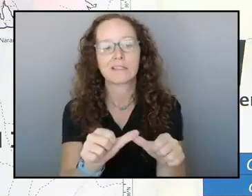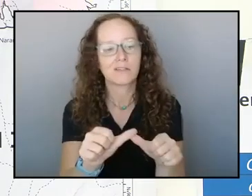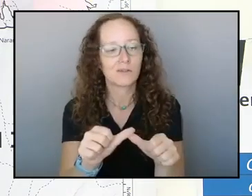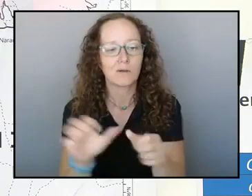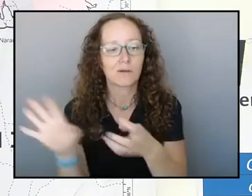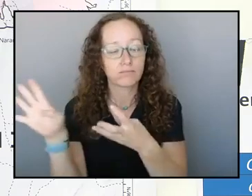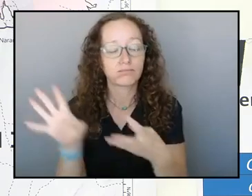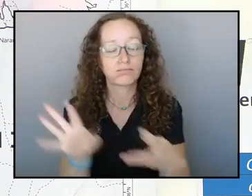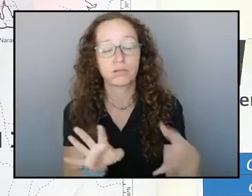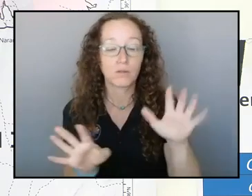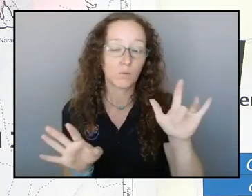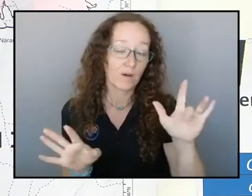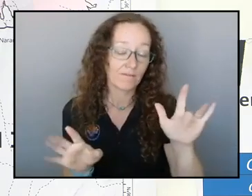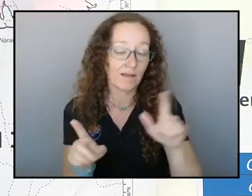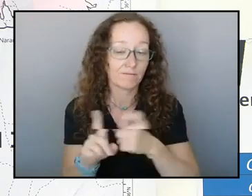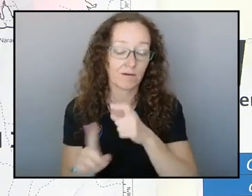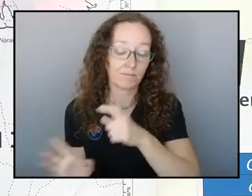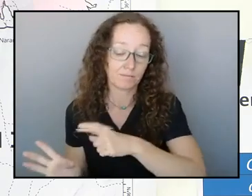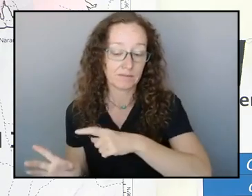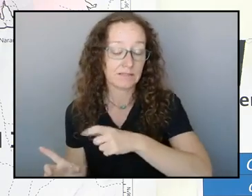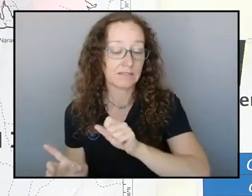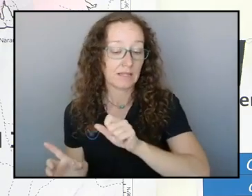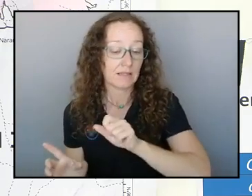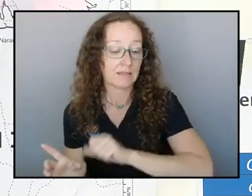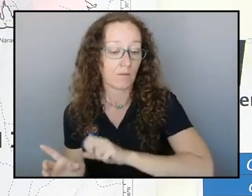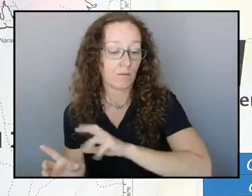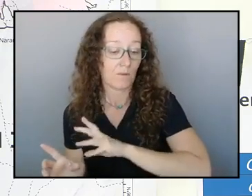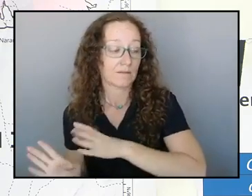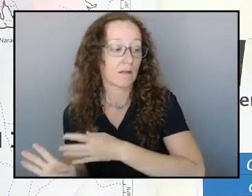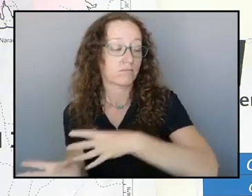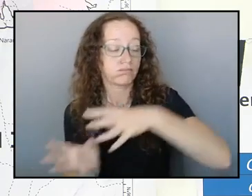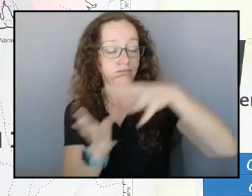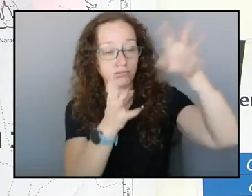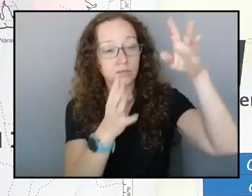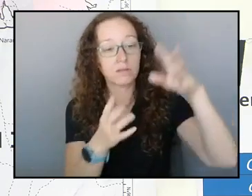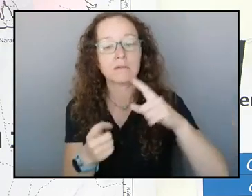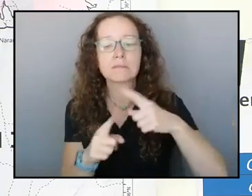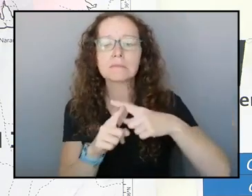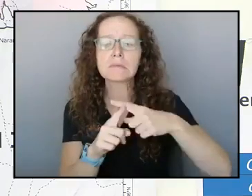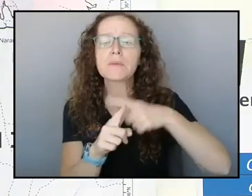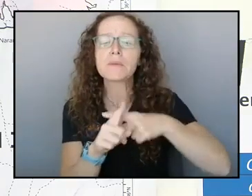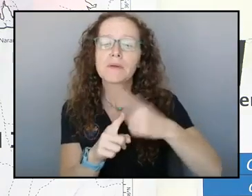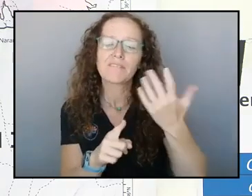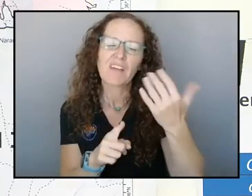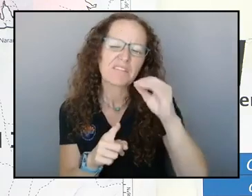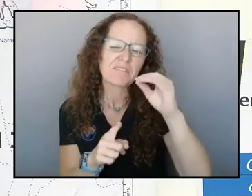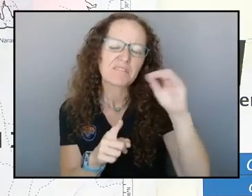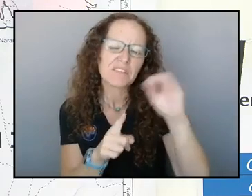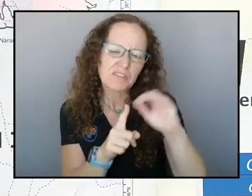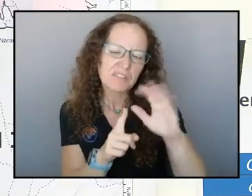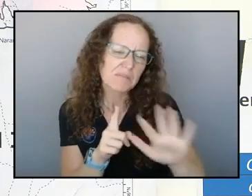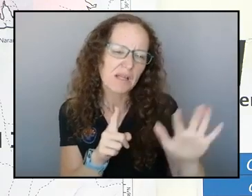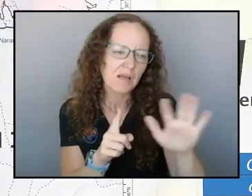little bit of reduction in temperatures there about 5° and then as we go into Saturday that cold front finally starts